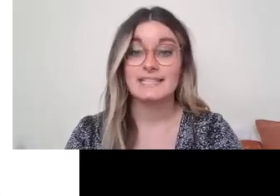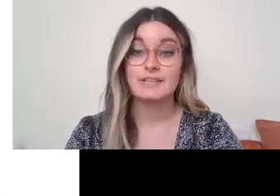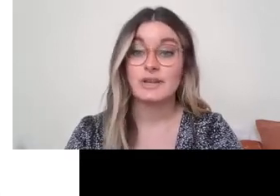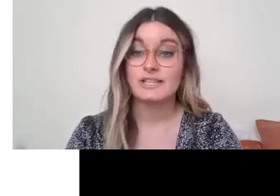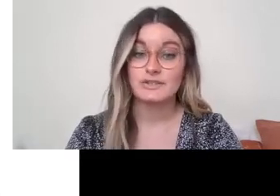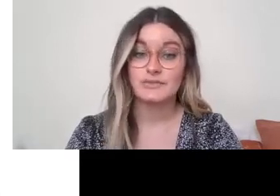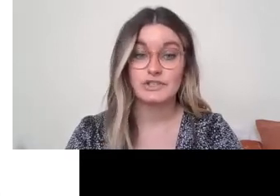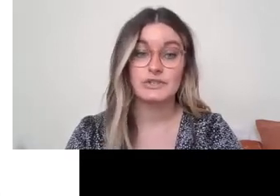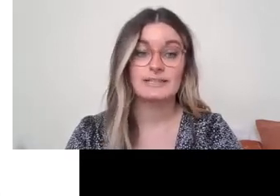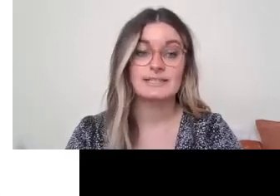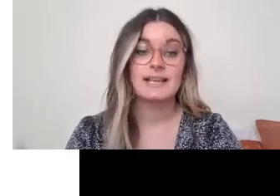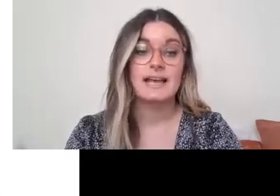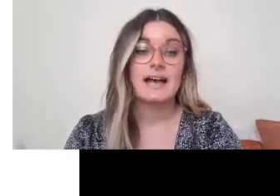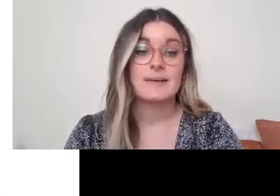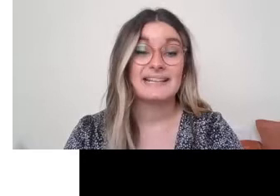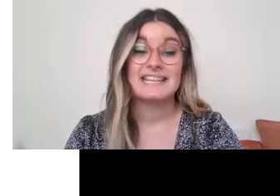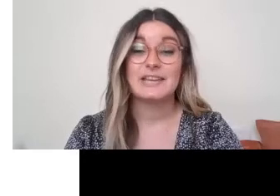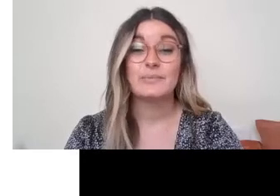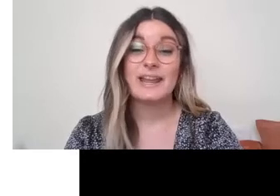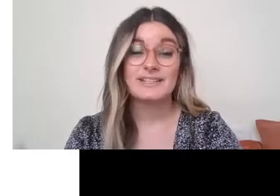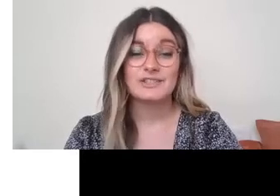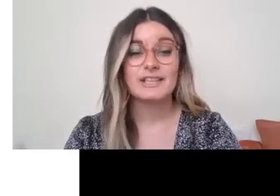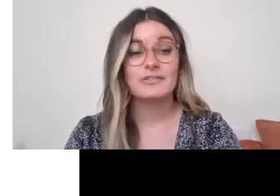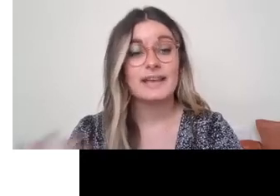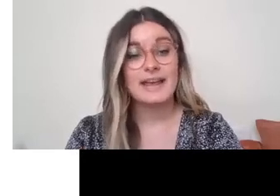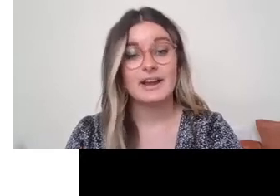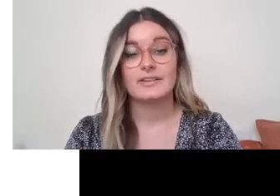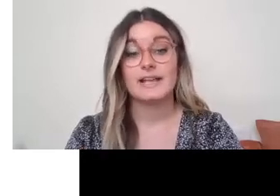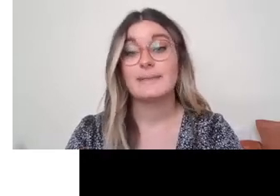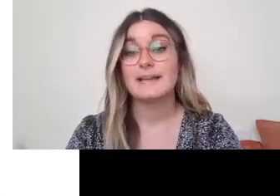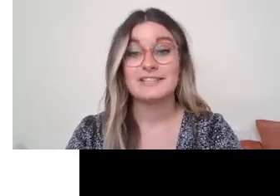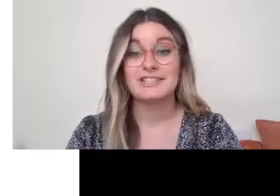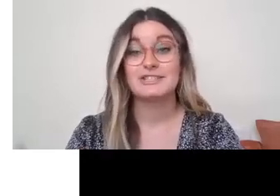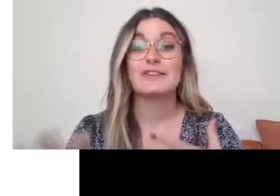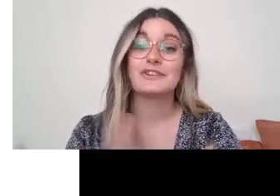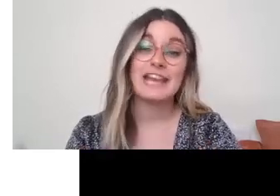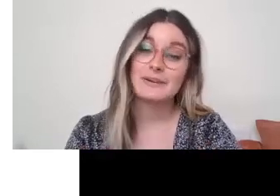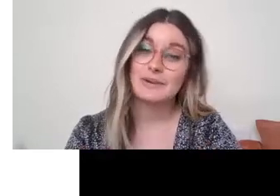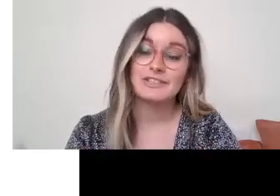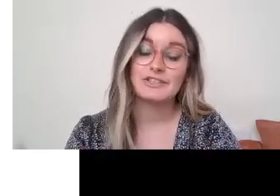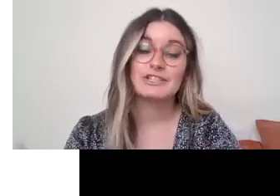stressors for students like taking breaks or self-care. As Mike mentioned, turn off your camera during Zoom.